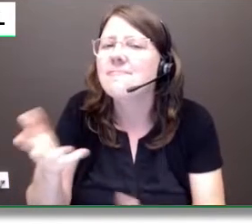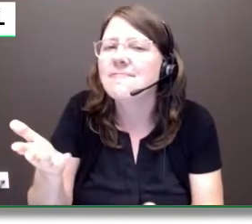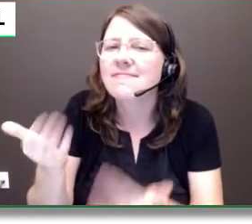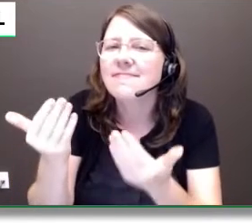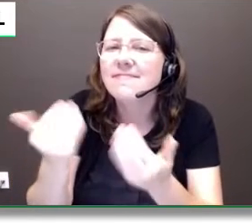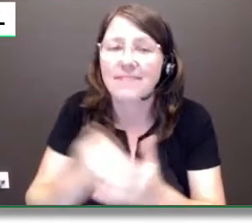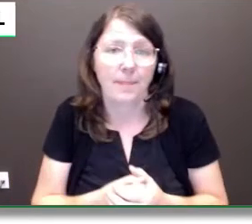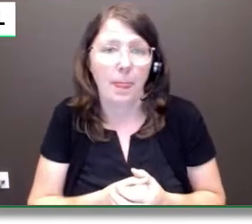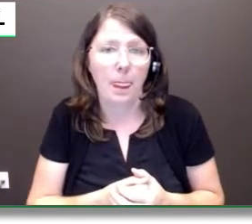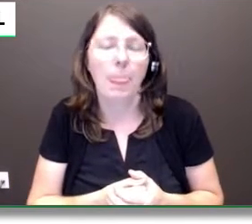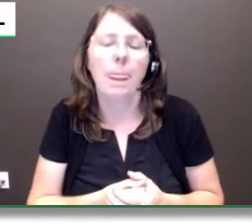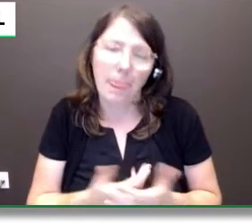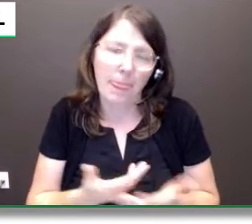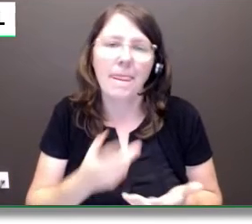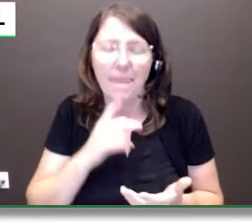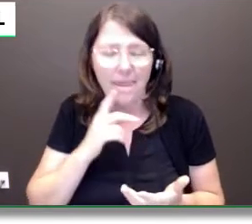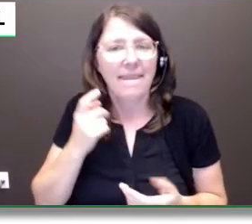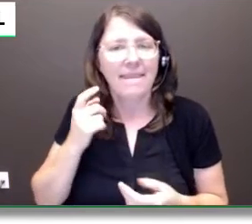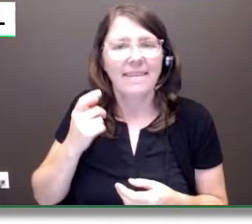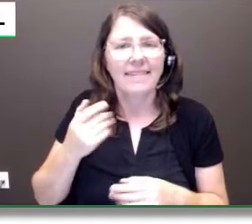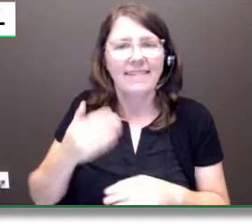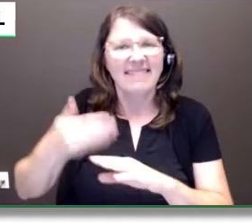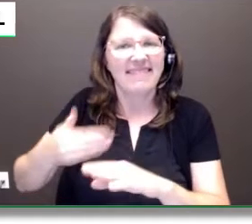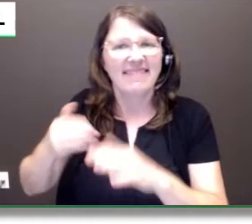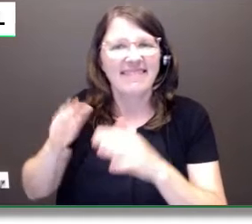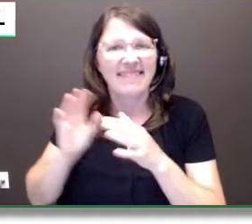are we struggle with and I think the funding is definitely a